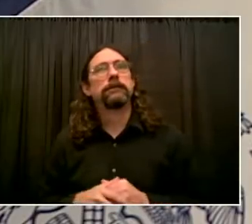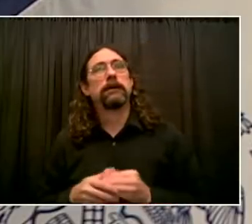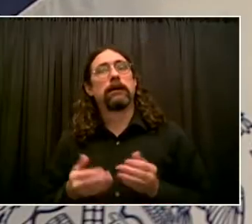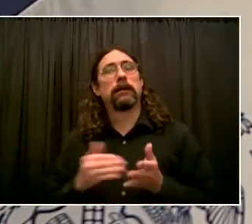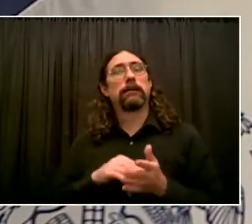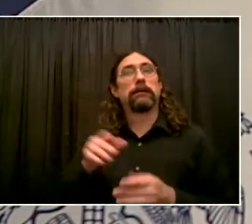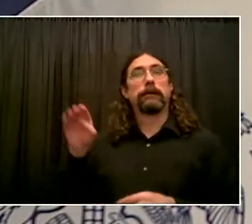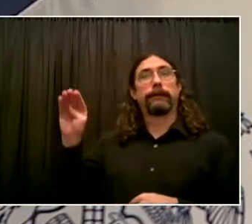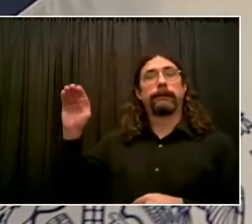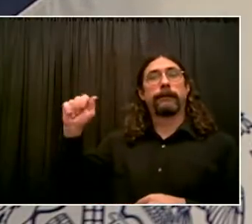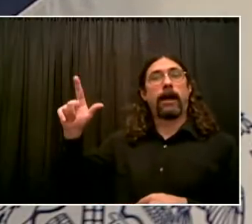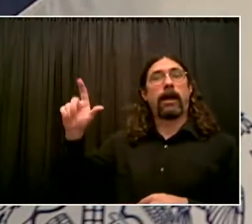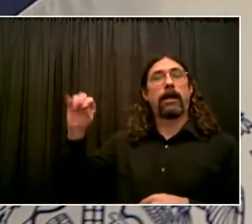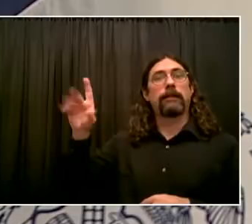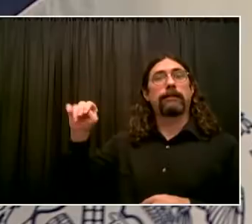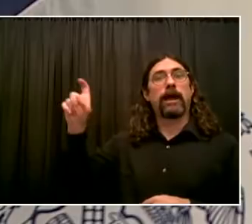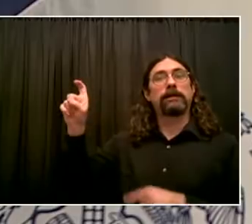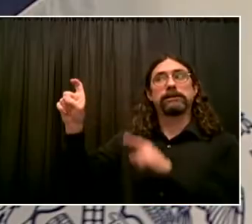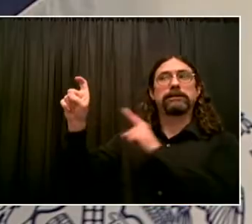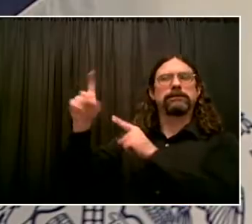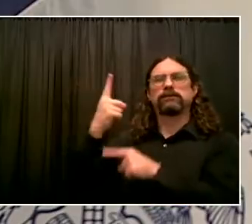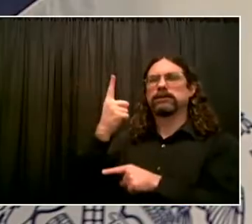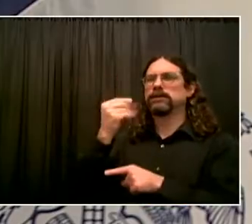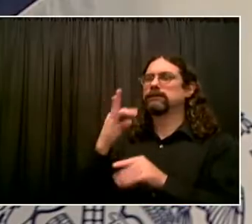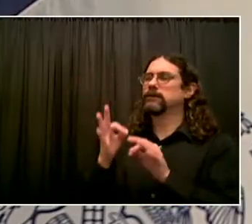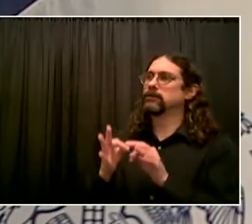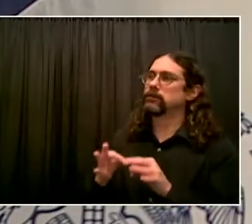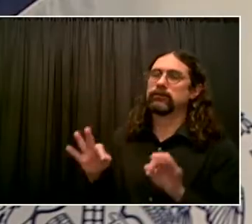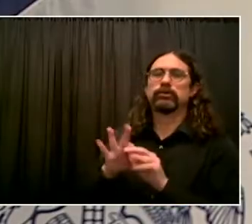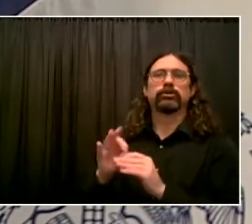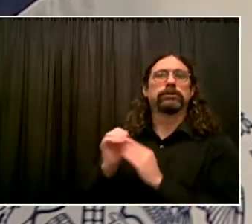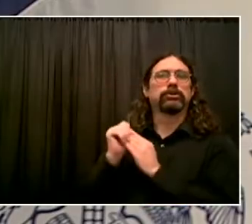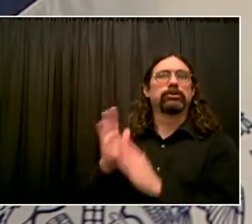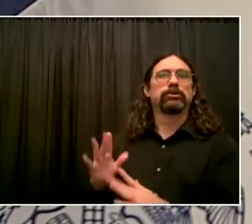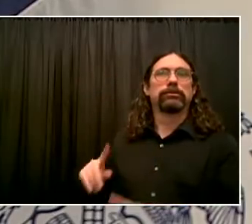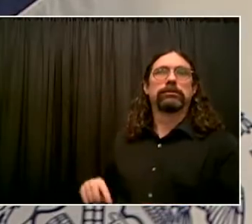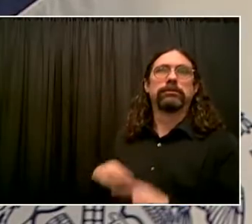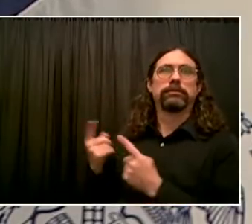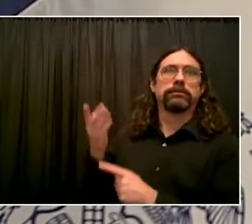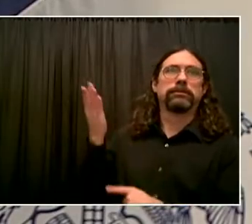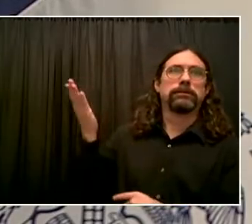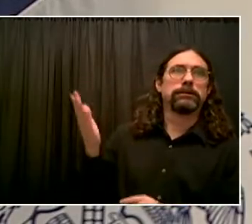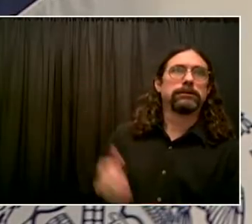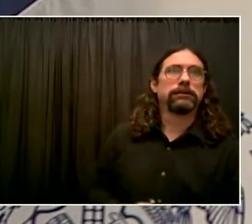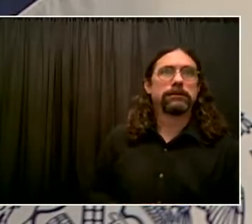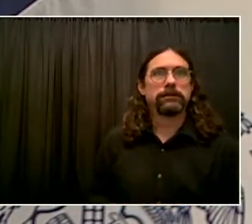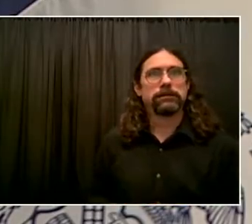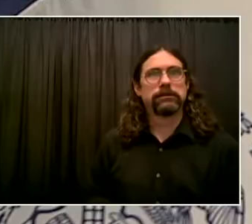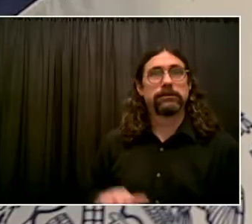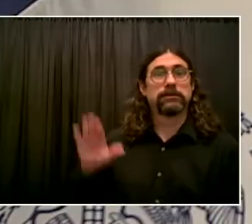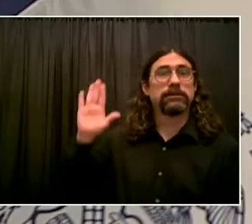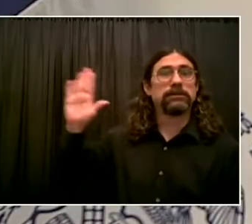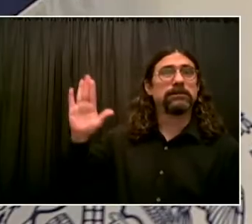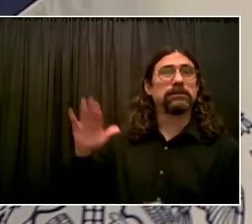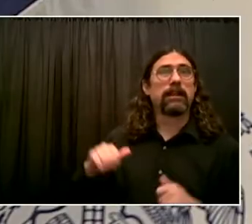X. WAS ONE OF